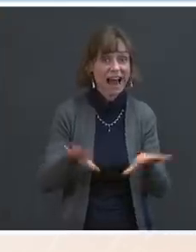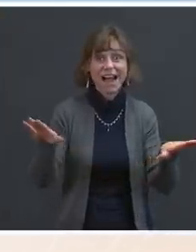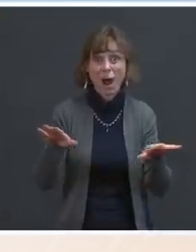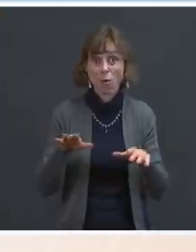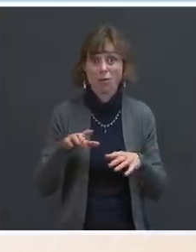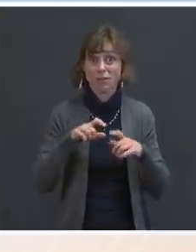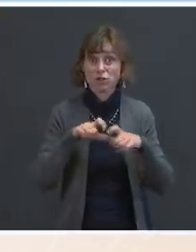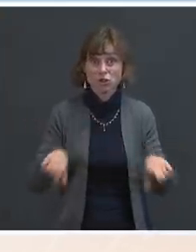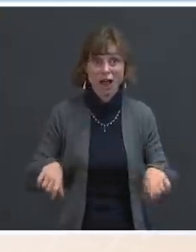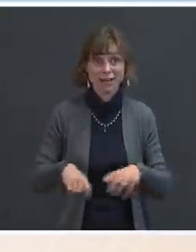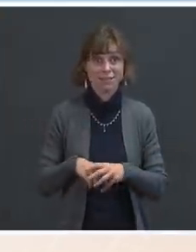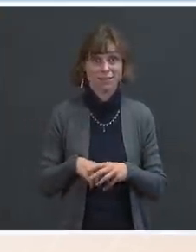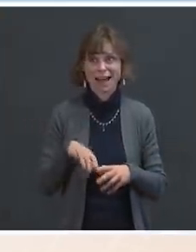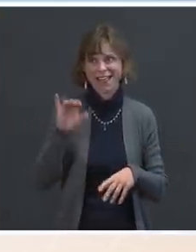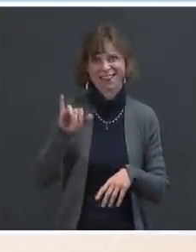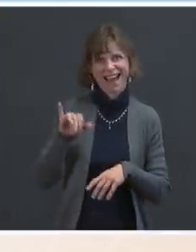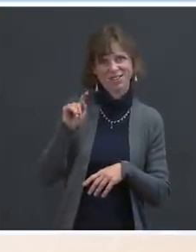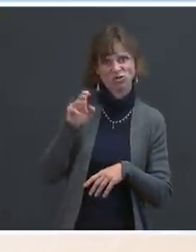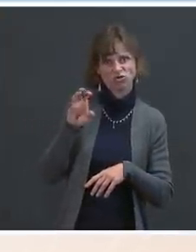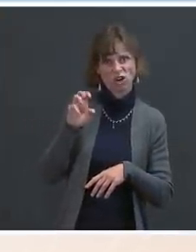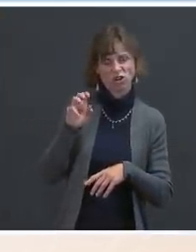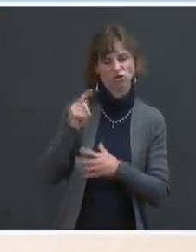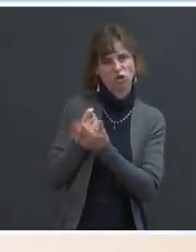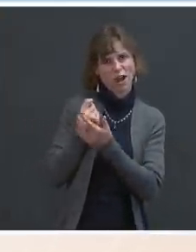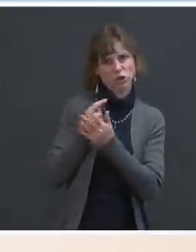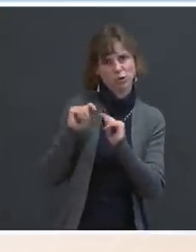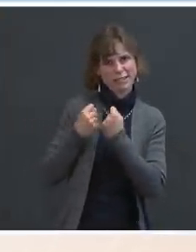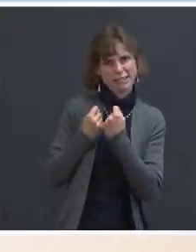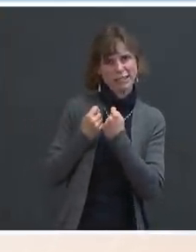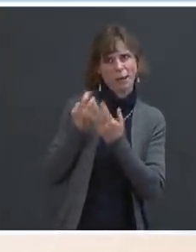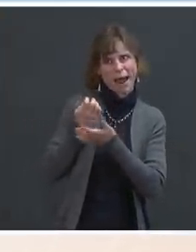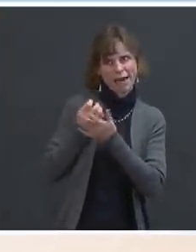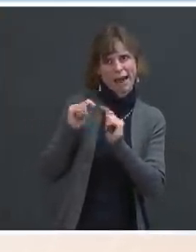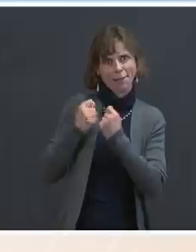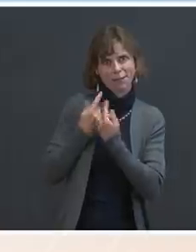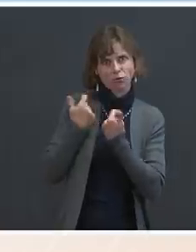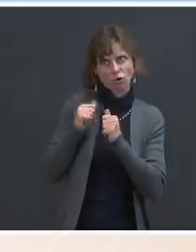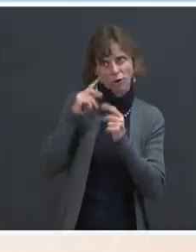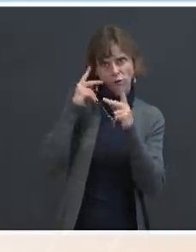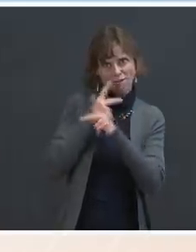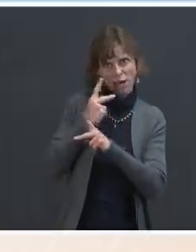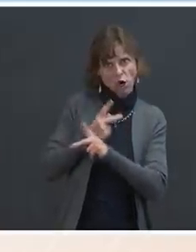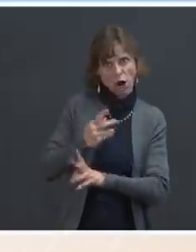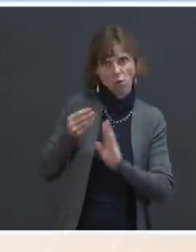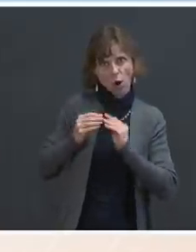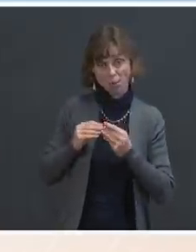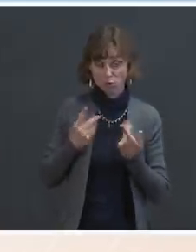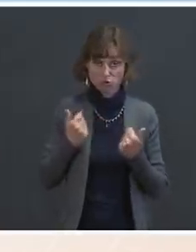our Treasury team and our economic team are crunching the numbers on that. We hope to have an update for all of you soon on that.